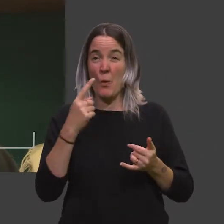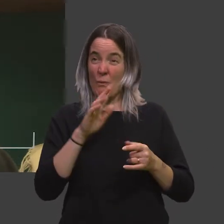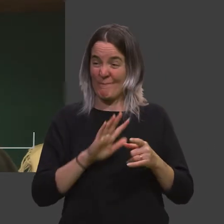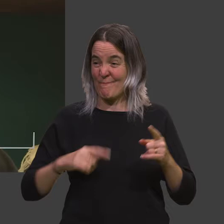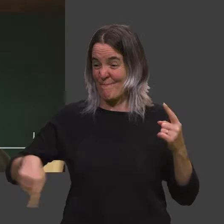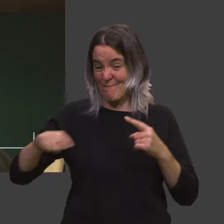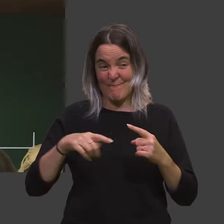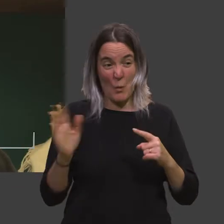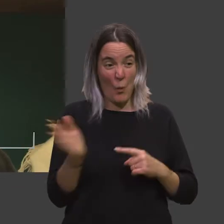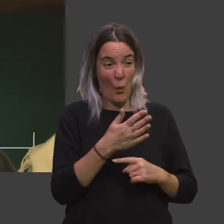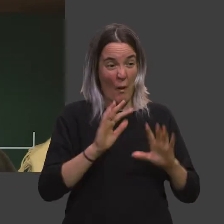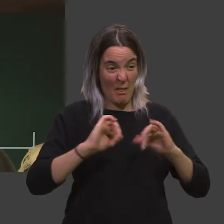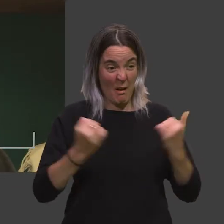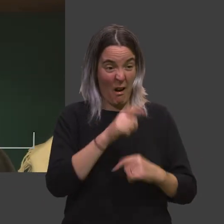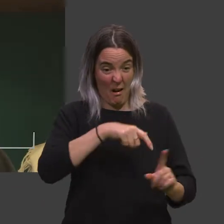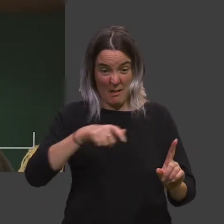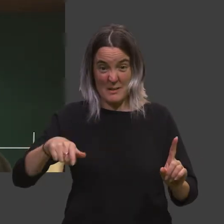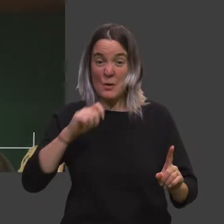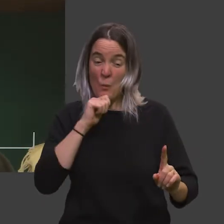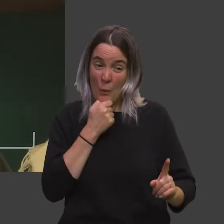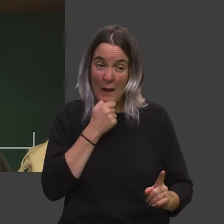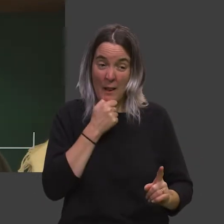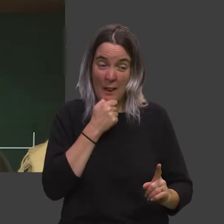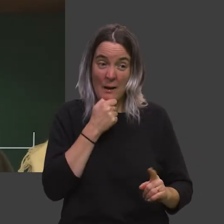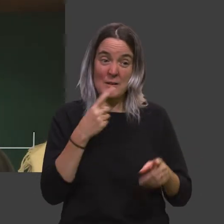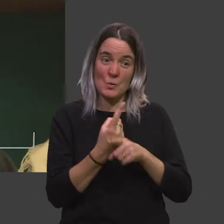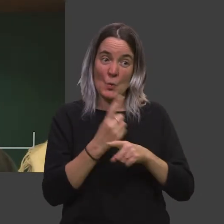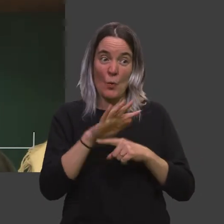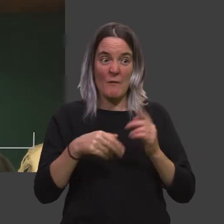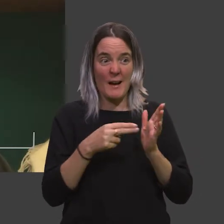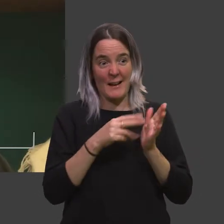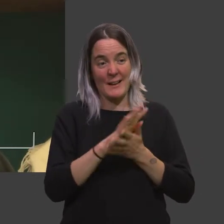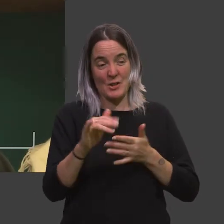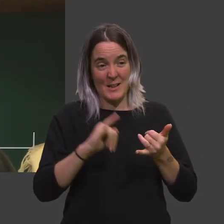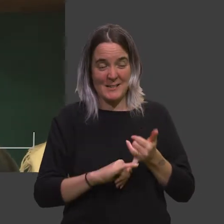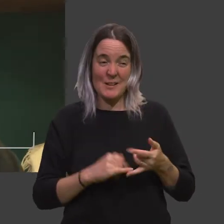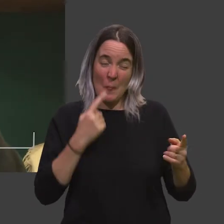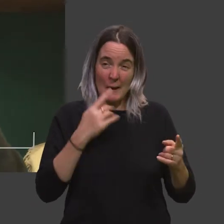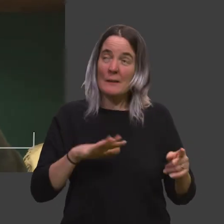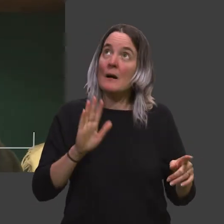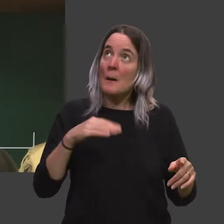and I'm sure you're bored of seeing videos about the Health Service.